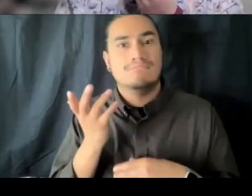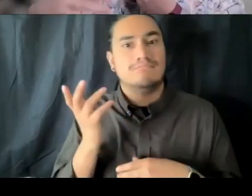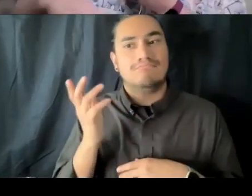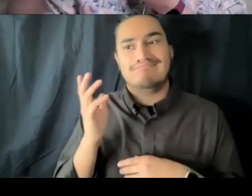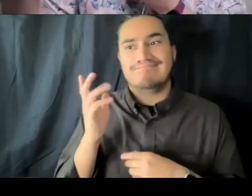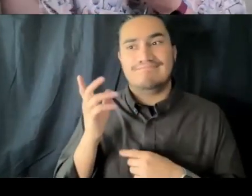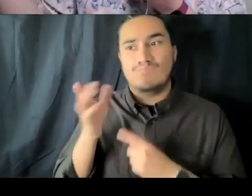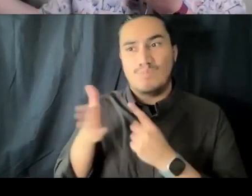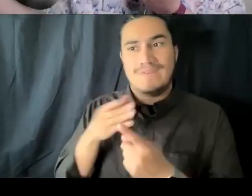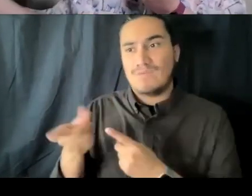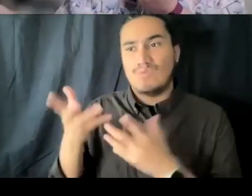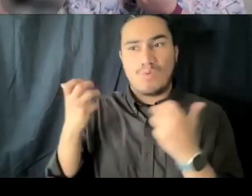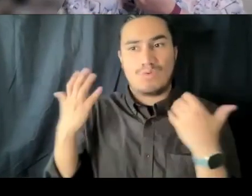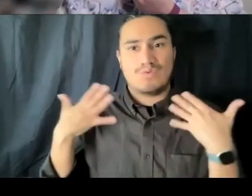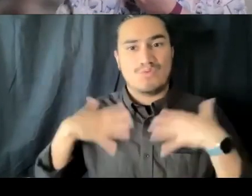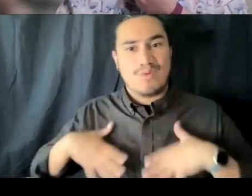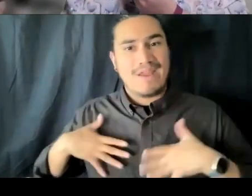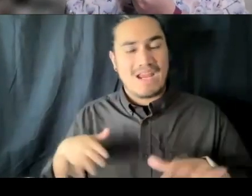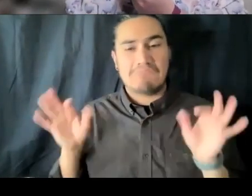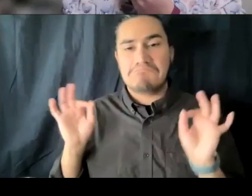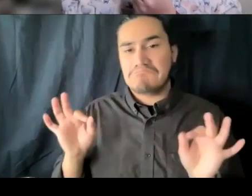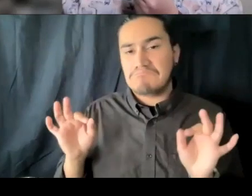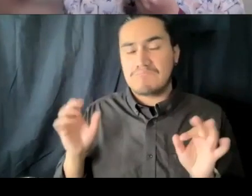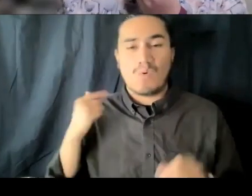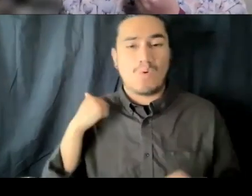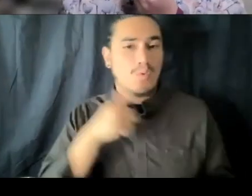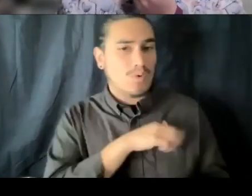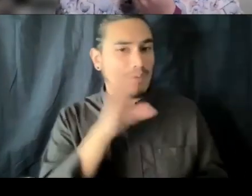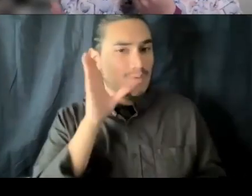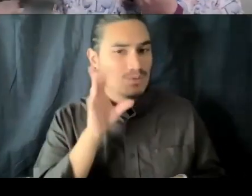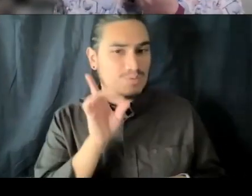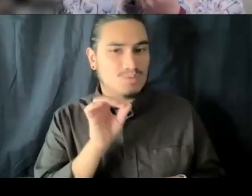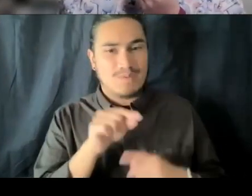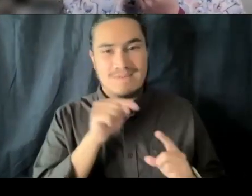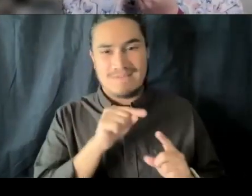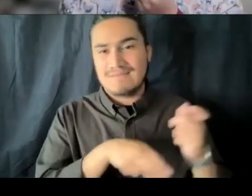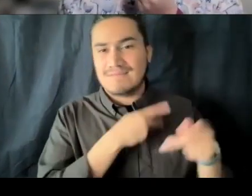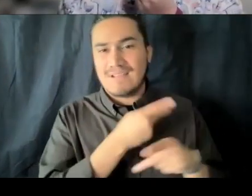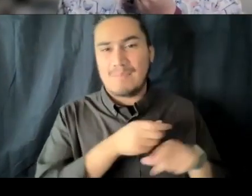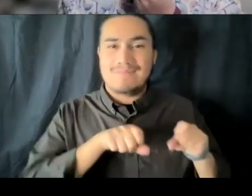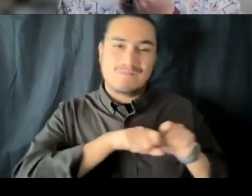or we're gonna do this kind of stretching. So wear clothes you feel fine about.